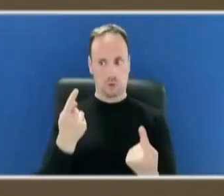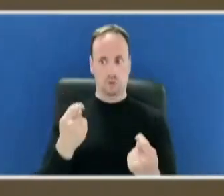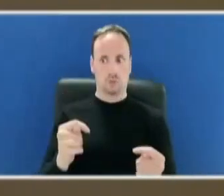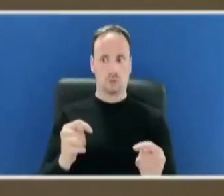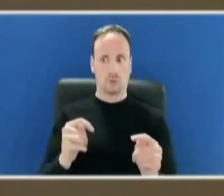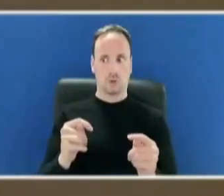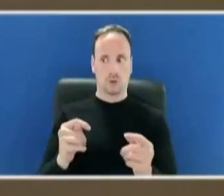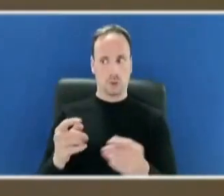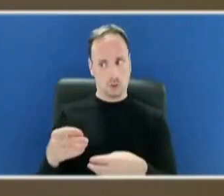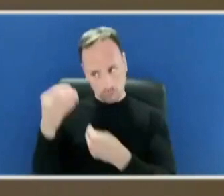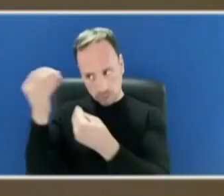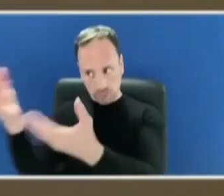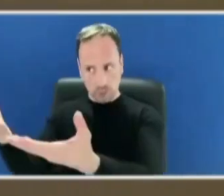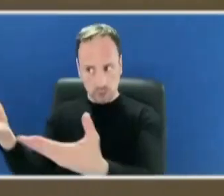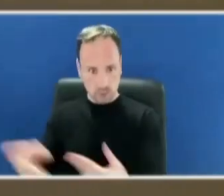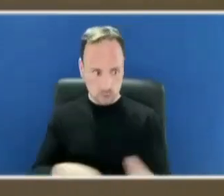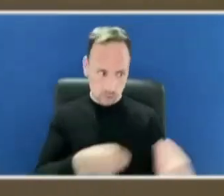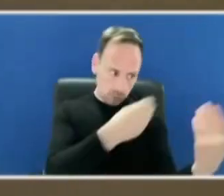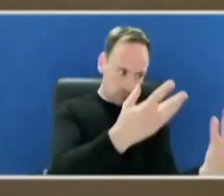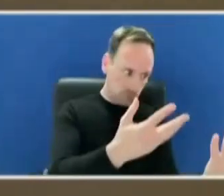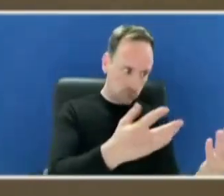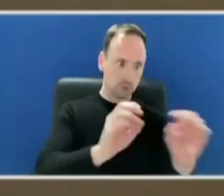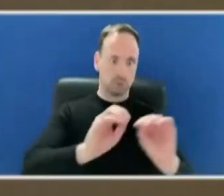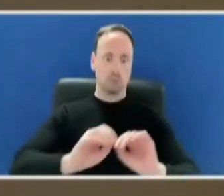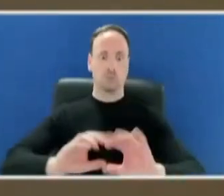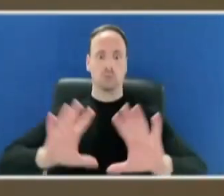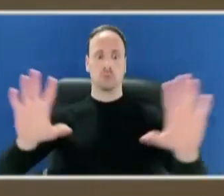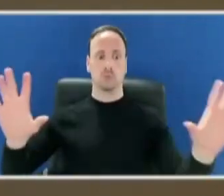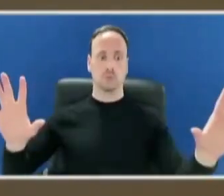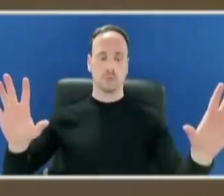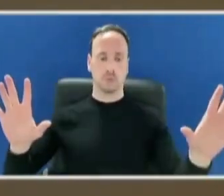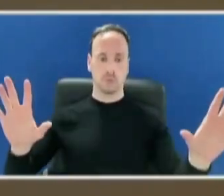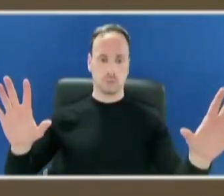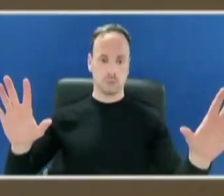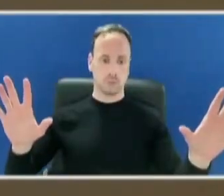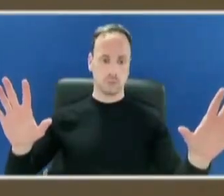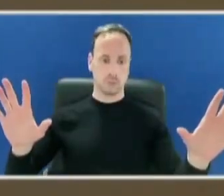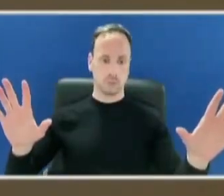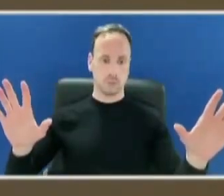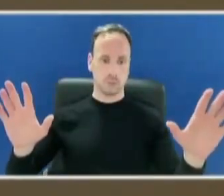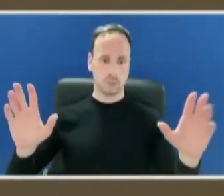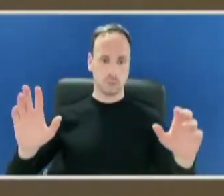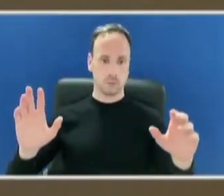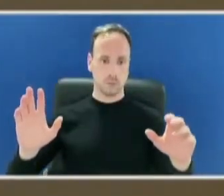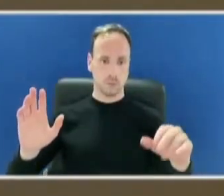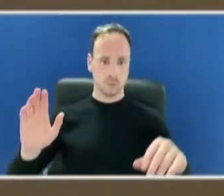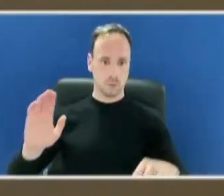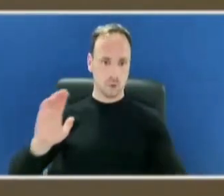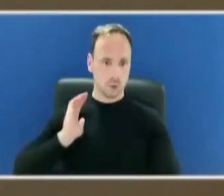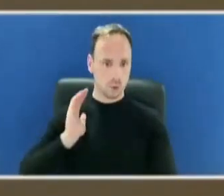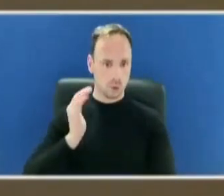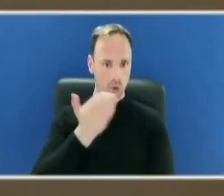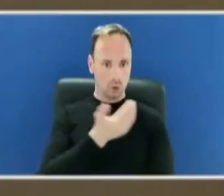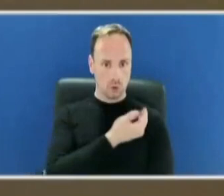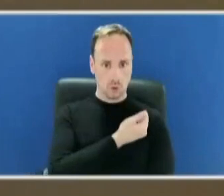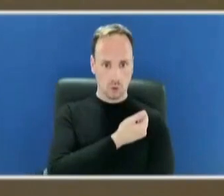board to kind of clear some of that up. Just to be clear, our. These folks are not going to lose pay.